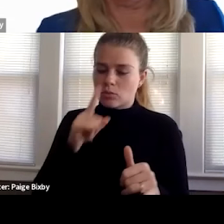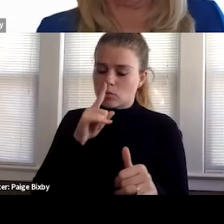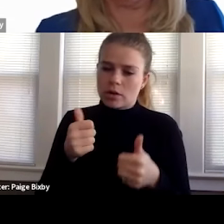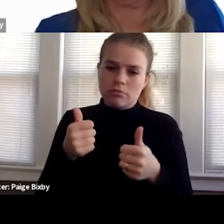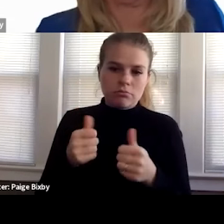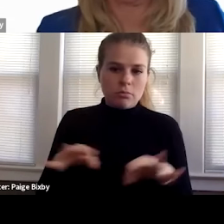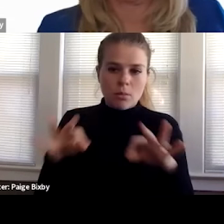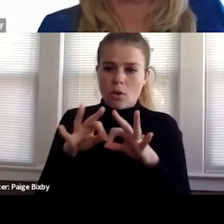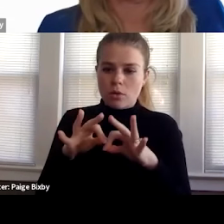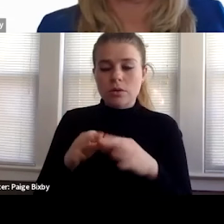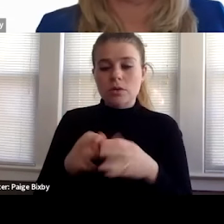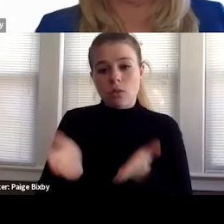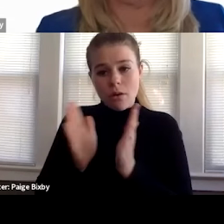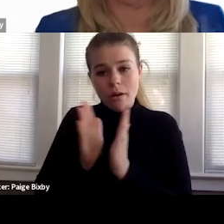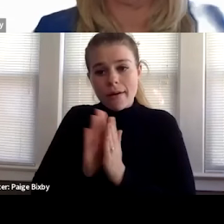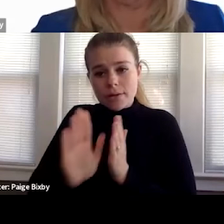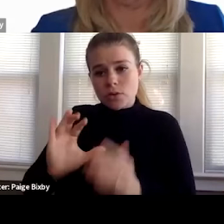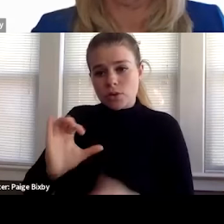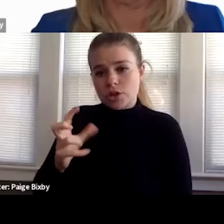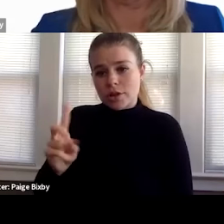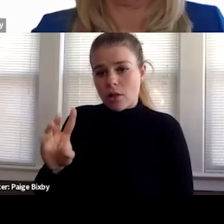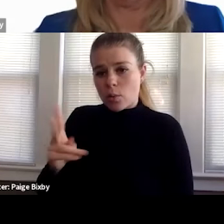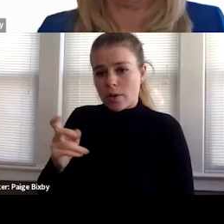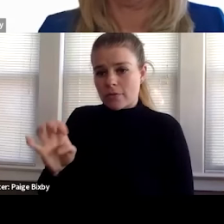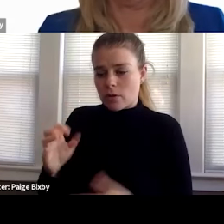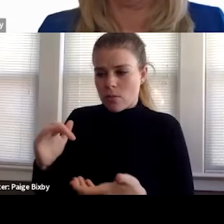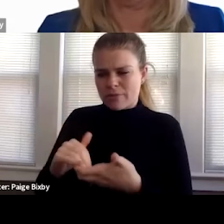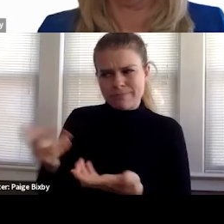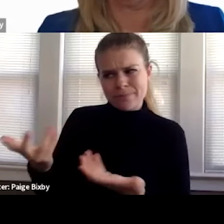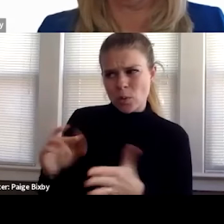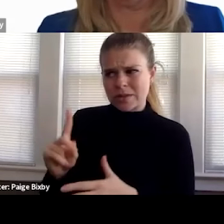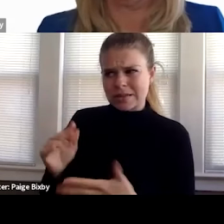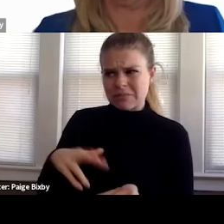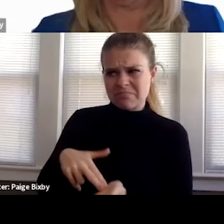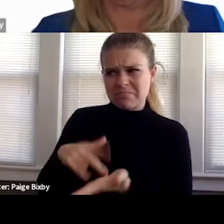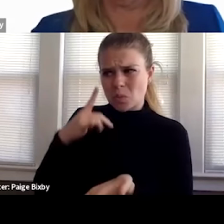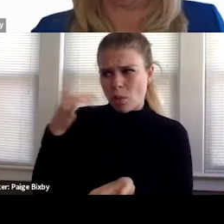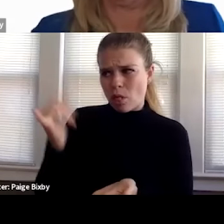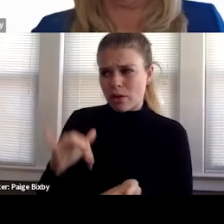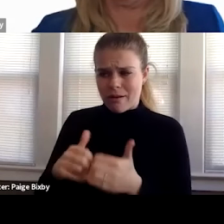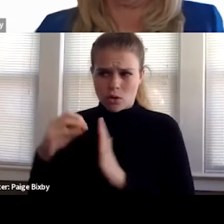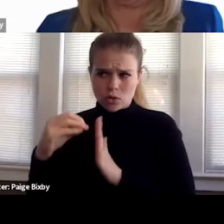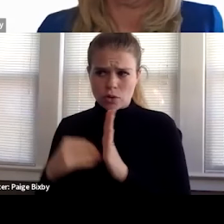So as your child welfare partners, what does the data say? How are you tracking this? So what does this look like for your community?